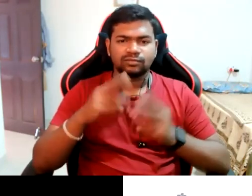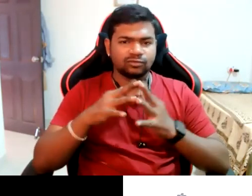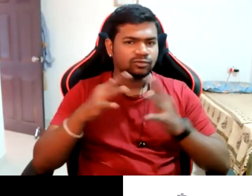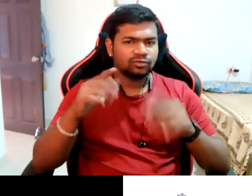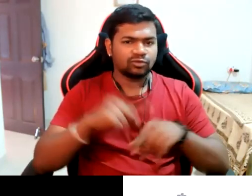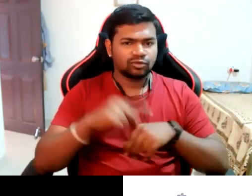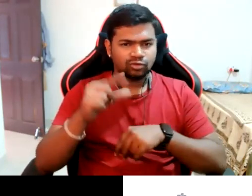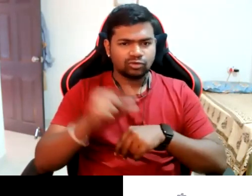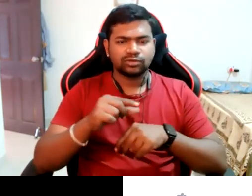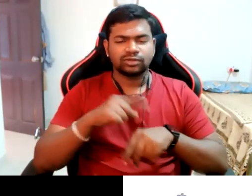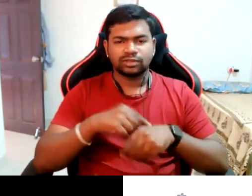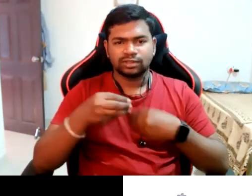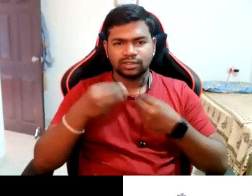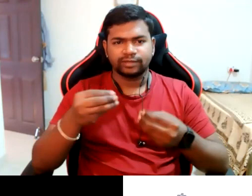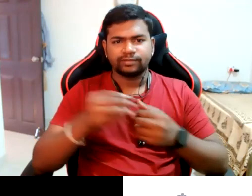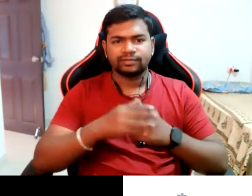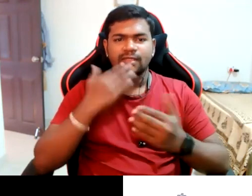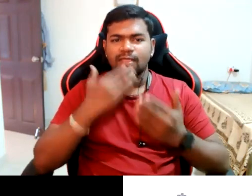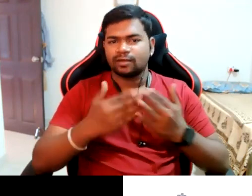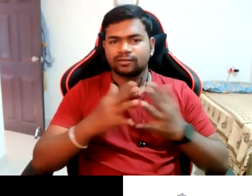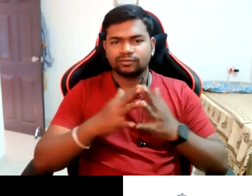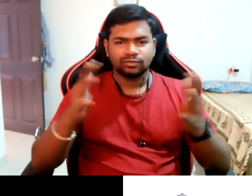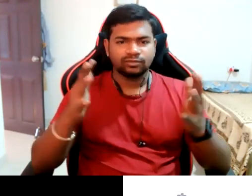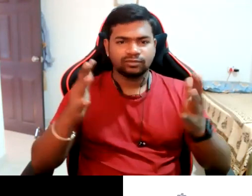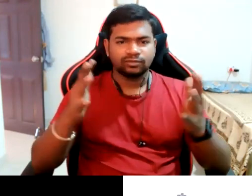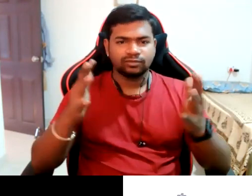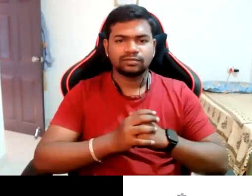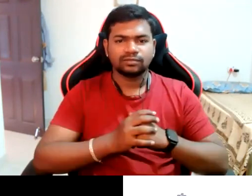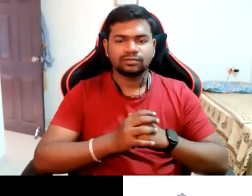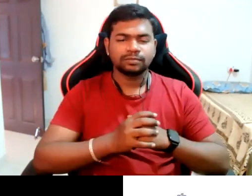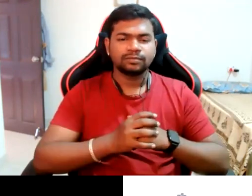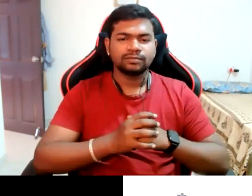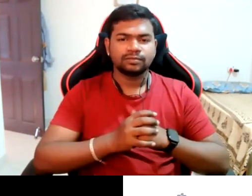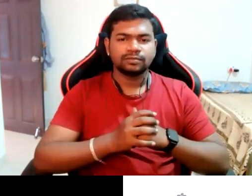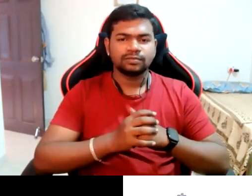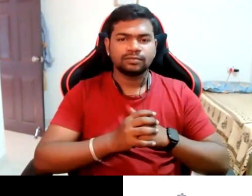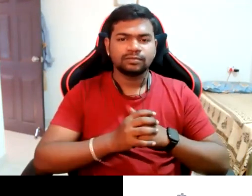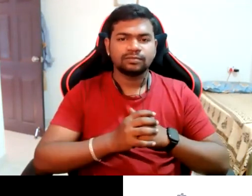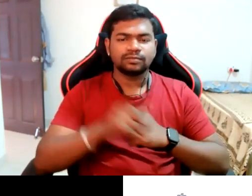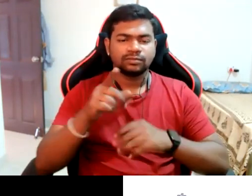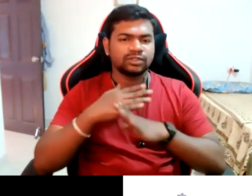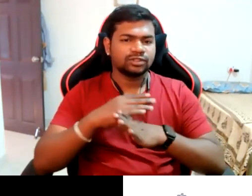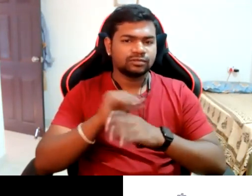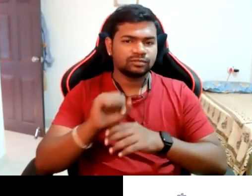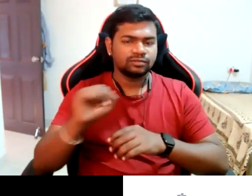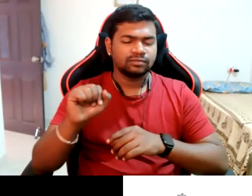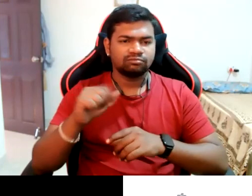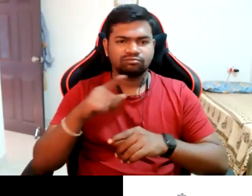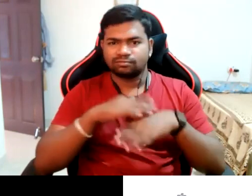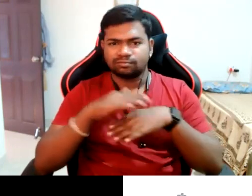This period of time. Thank you so much for taking out your time in. Sharing your amazing experience with all of us,